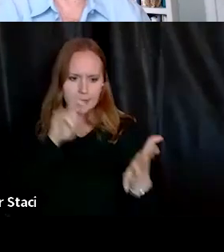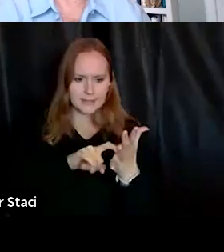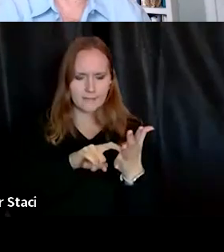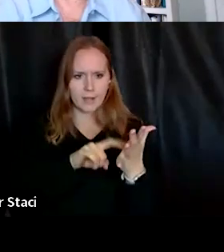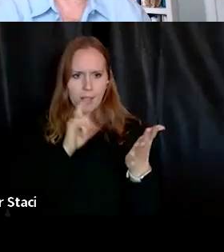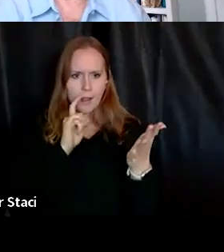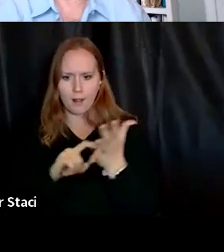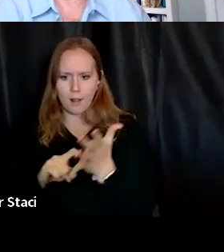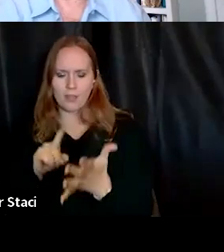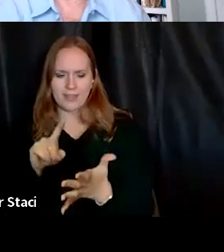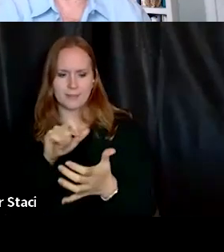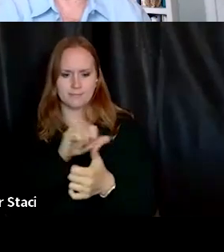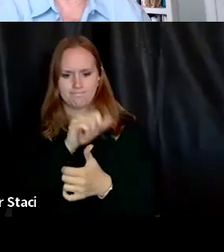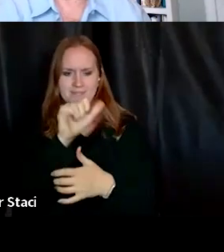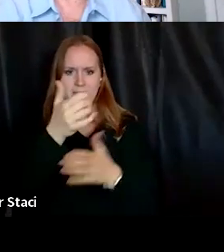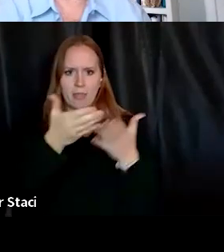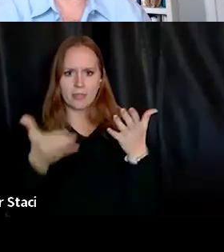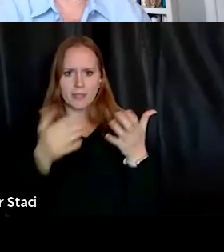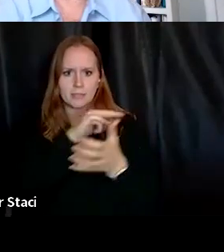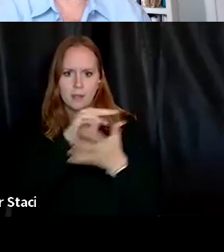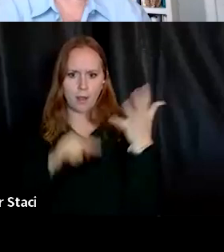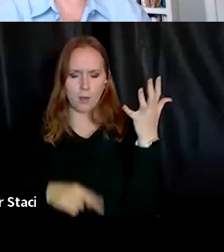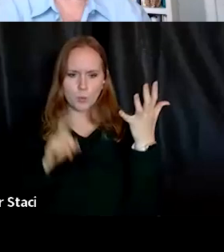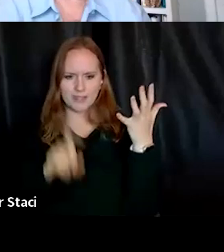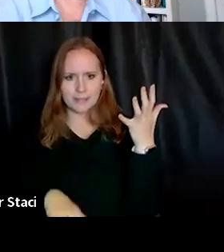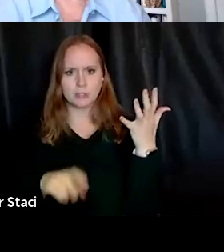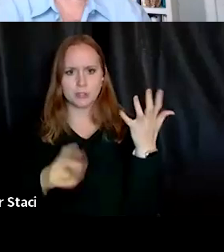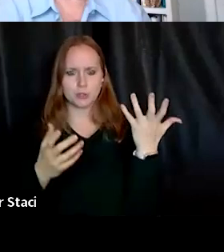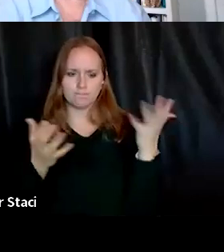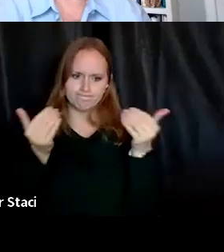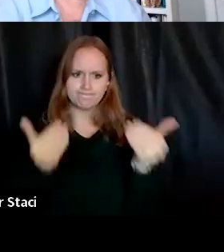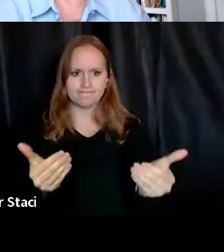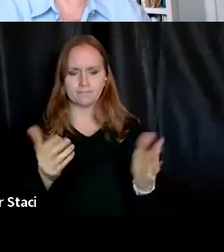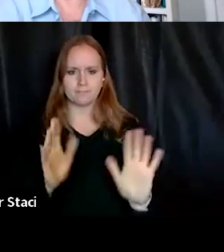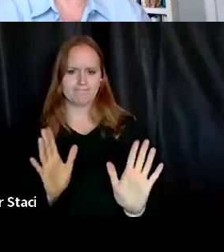that all providers should be doing. We were really intentional